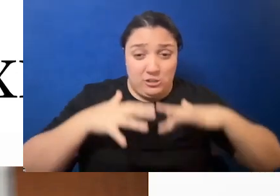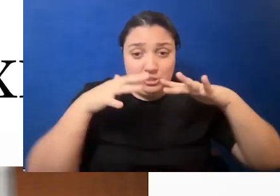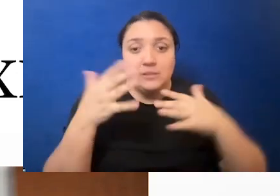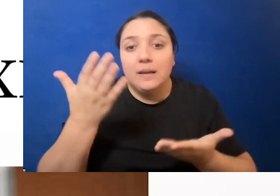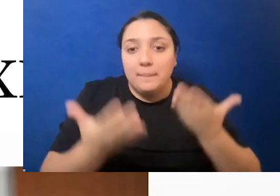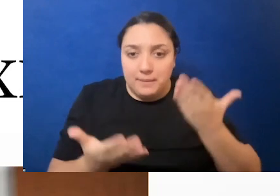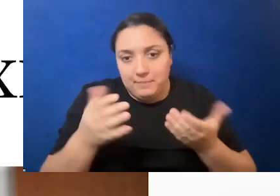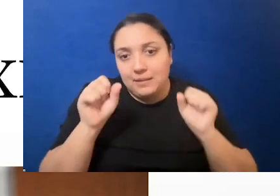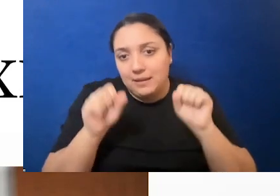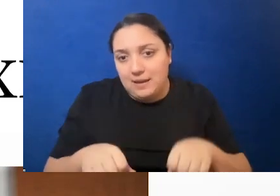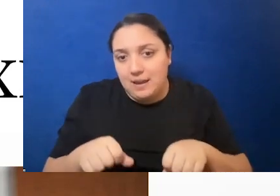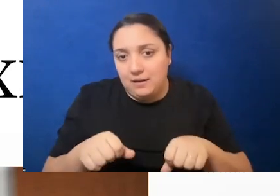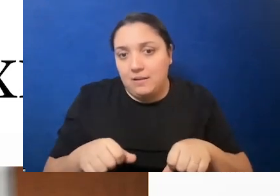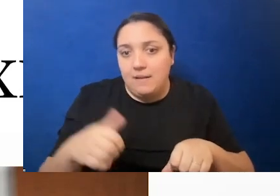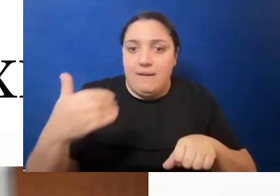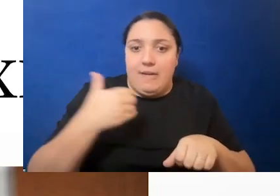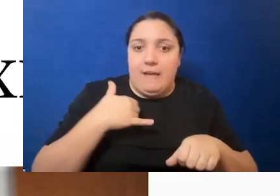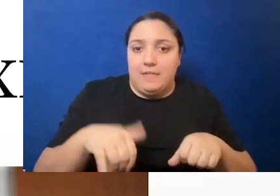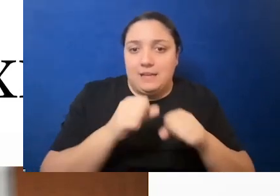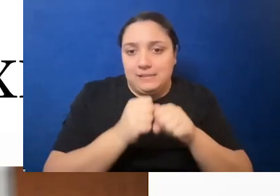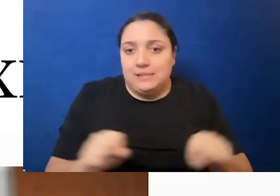ANXIOUS, MAYBE THAT IS A SAFE